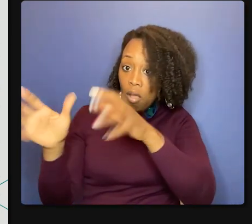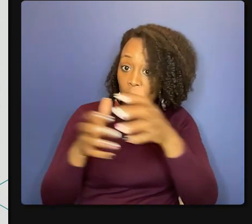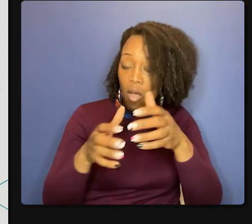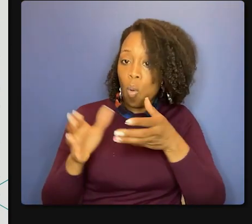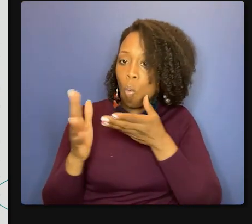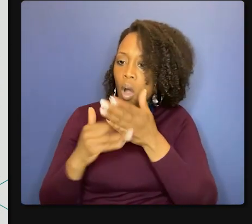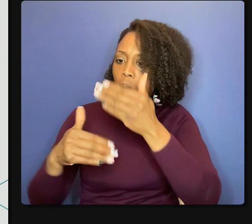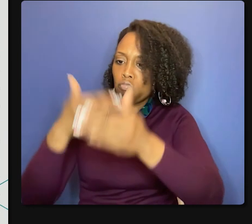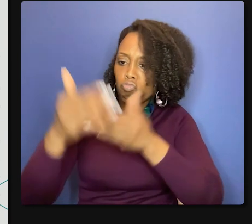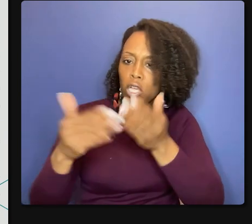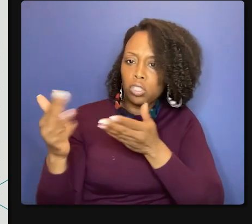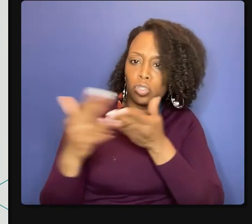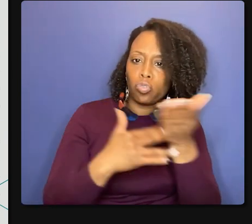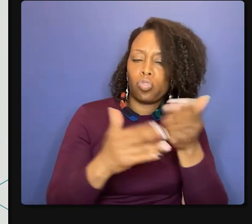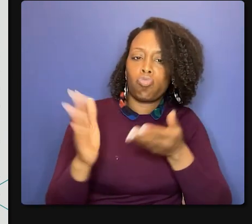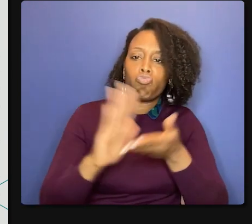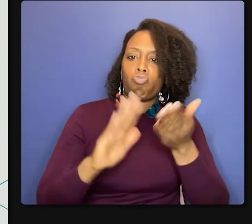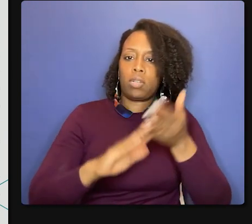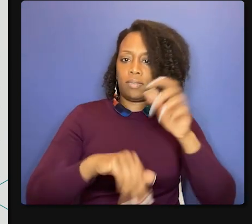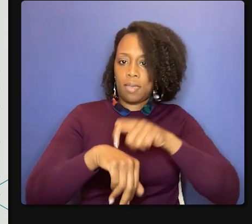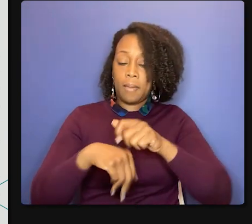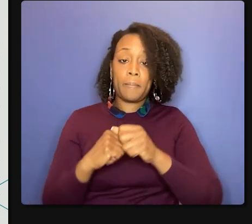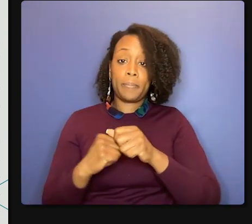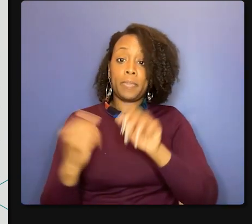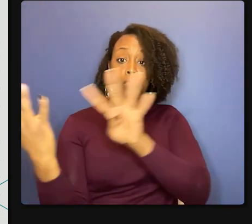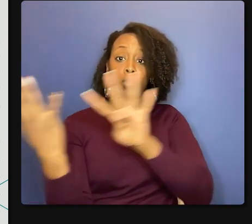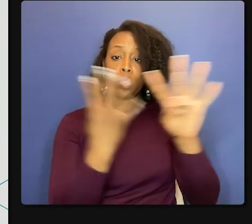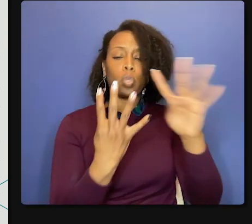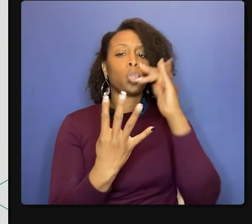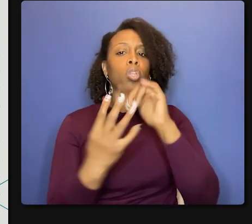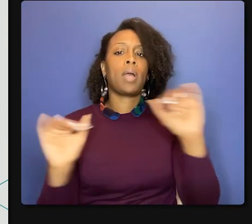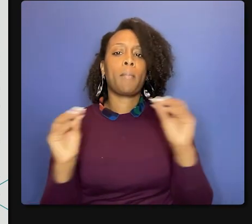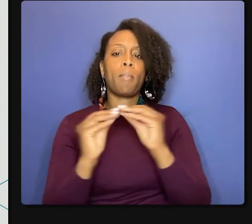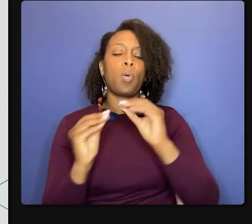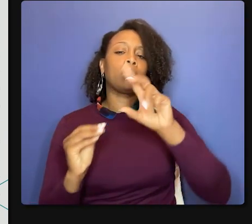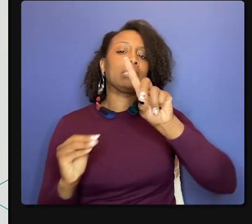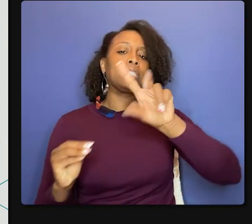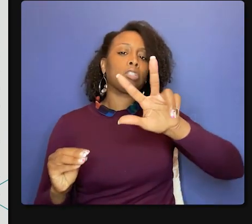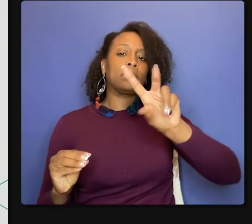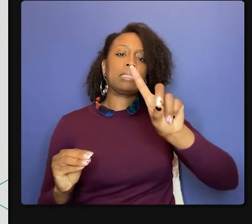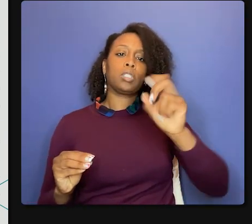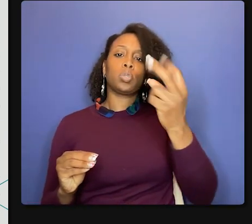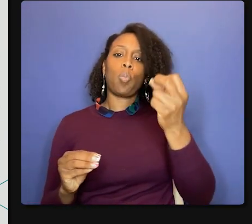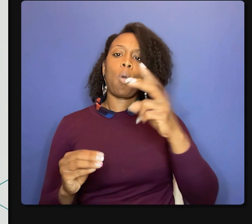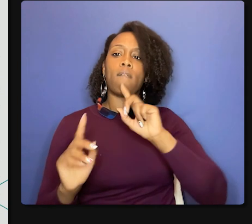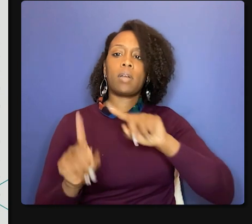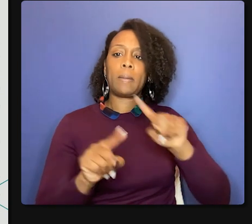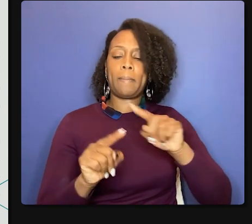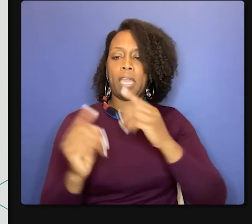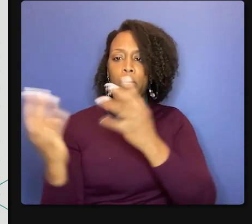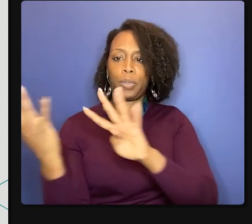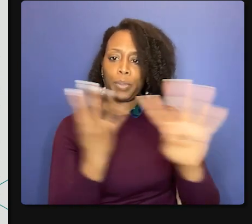and monitor those batches as they get processed by the runtime. Now, the queue behaves more like a D3D12 command queue